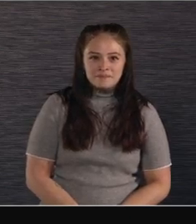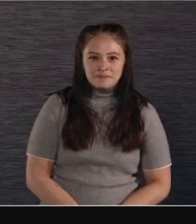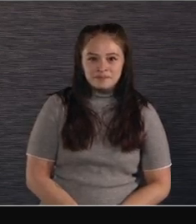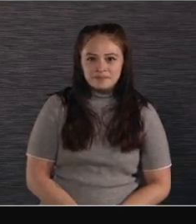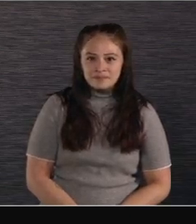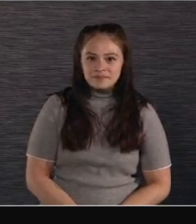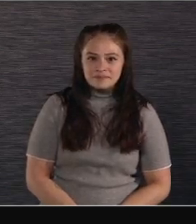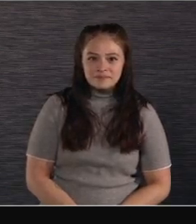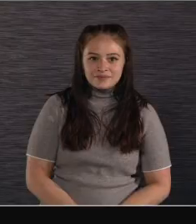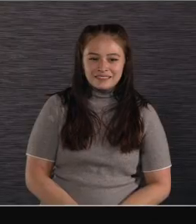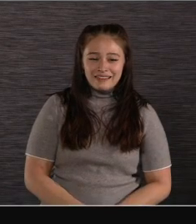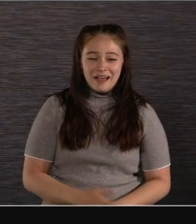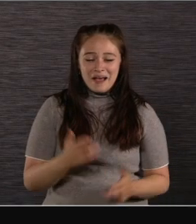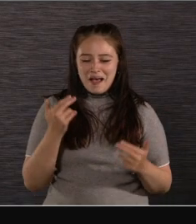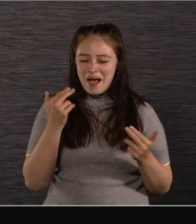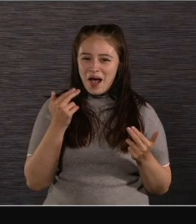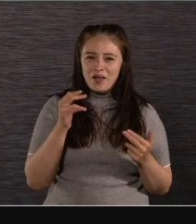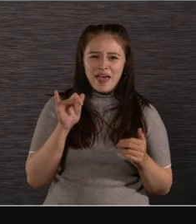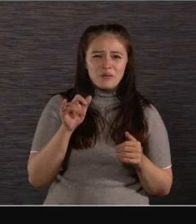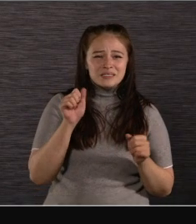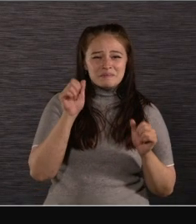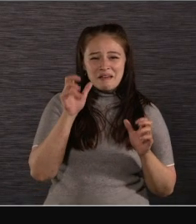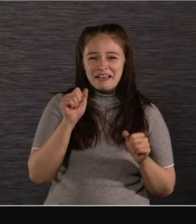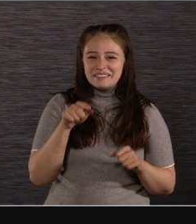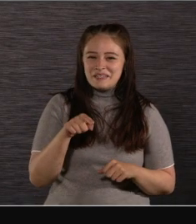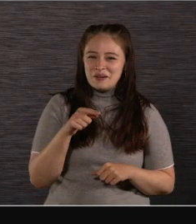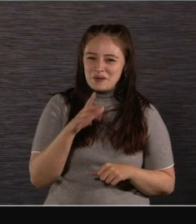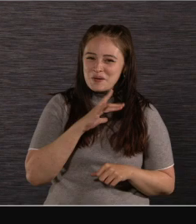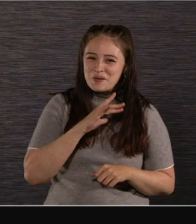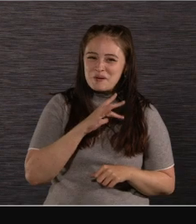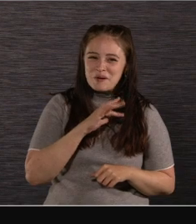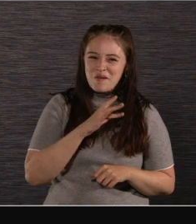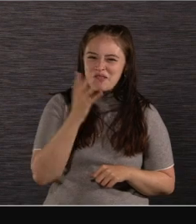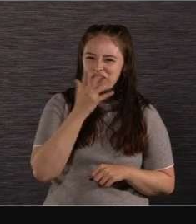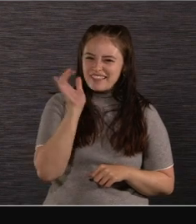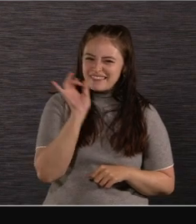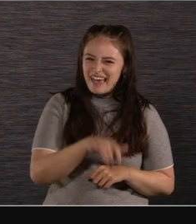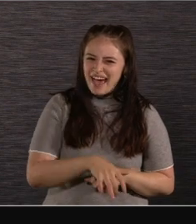Oh, that looks pretty cool. Well, look at that.